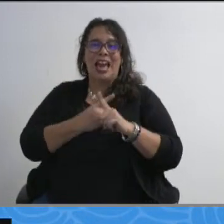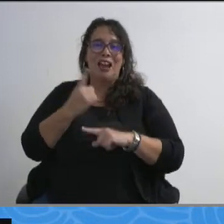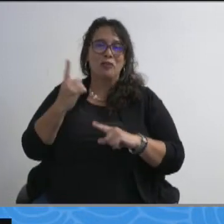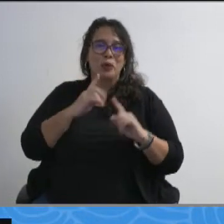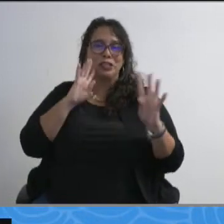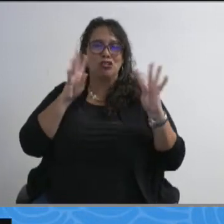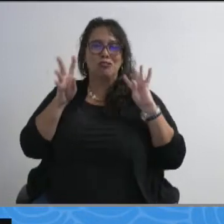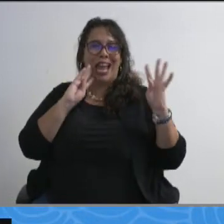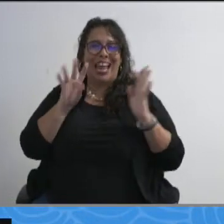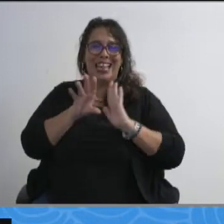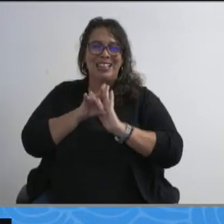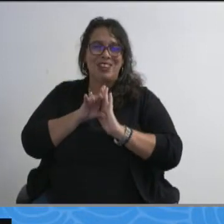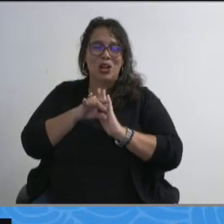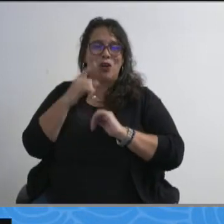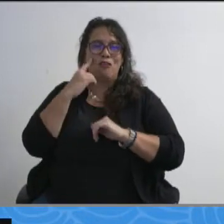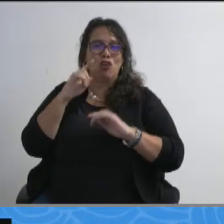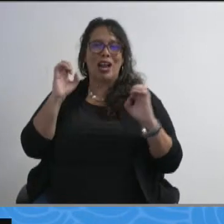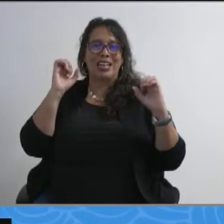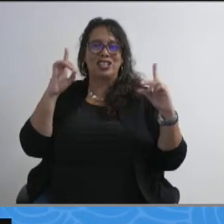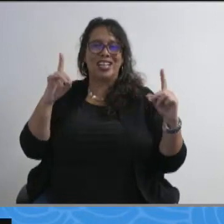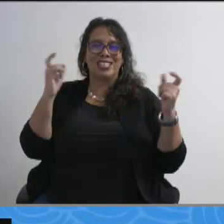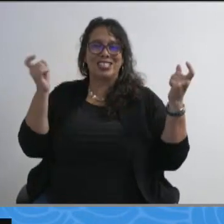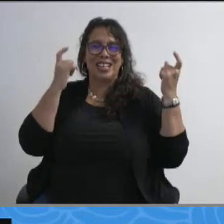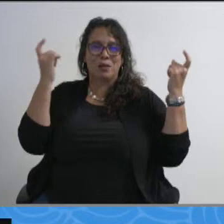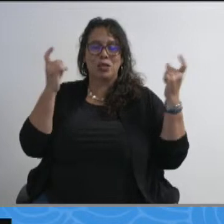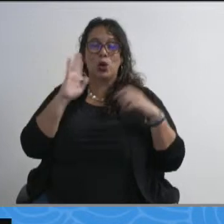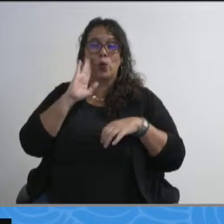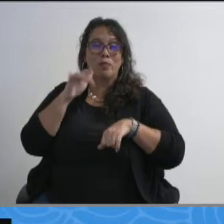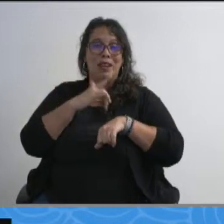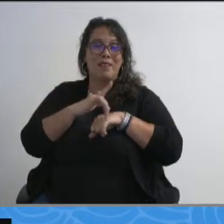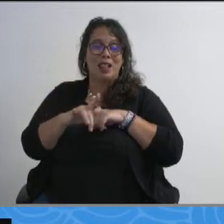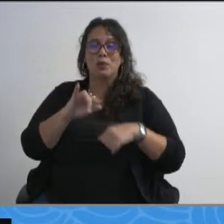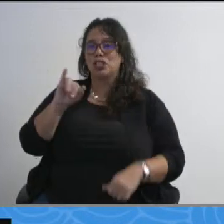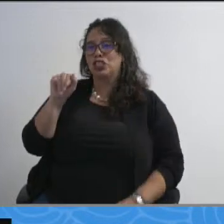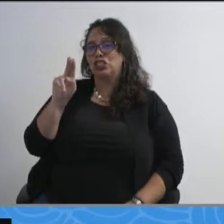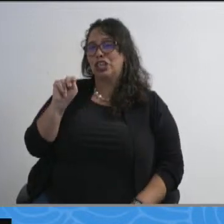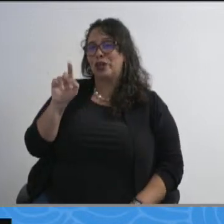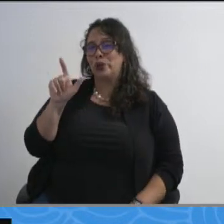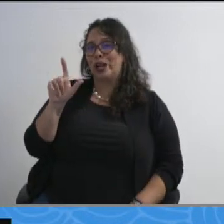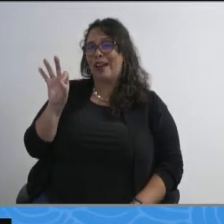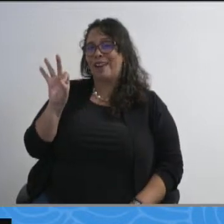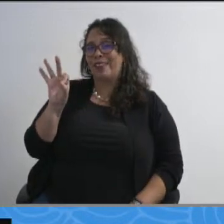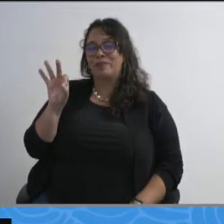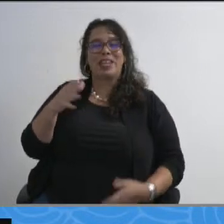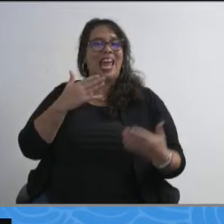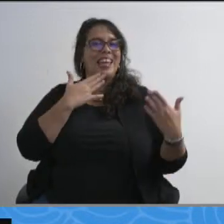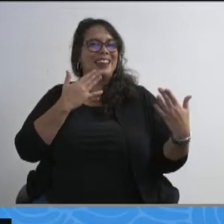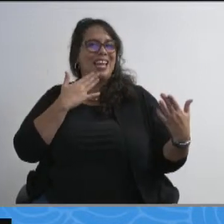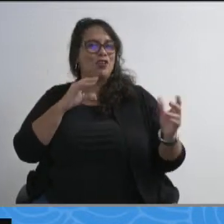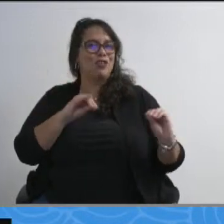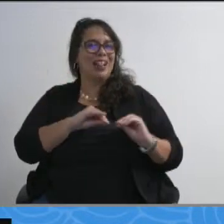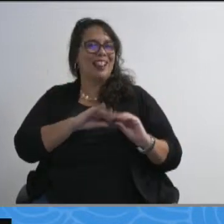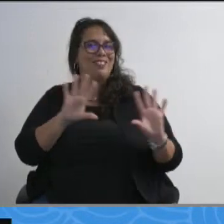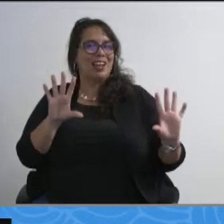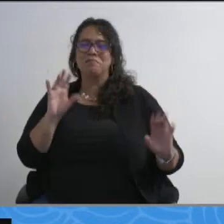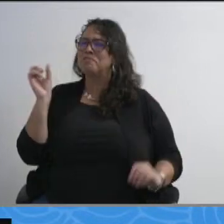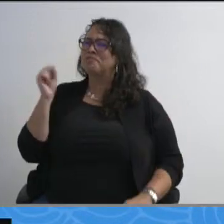that will be for education celebration. Those will all be available on January 29th. Thank you for clarifying. [Rebecca] Yeah, definitely.